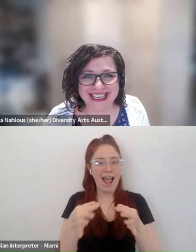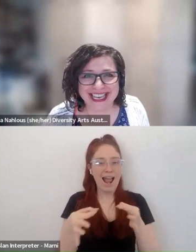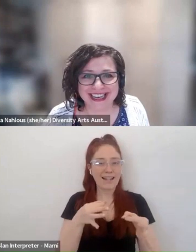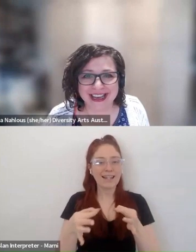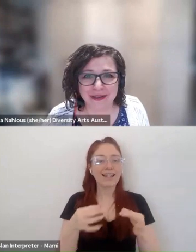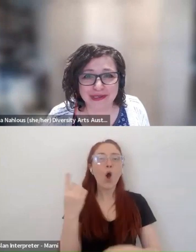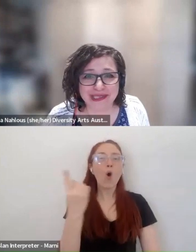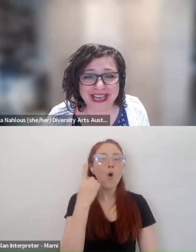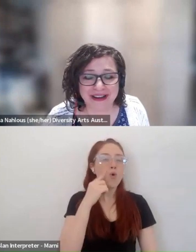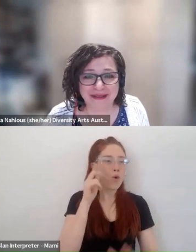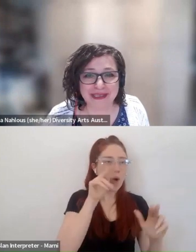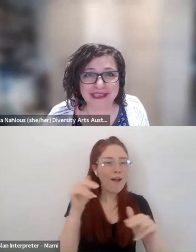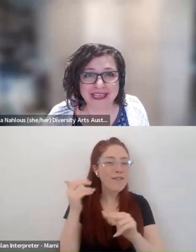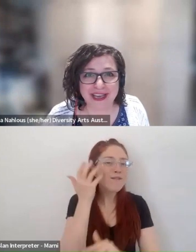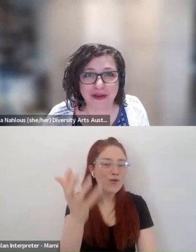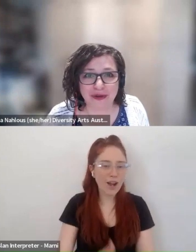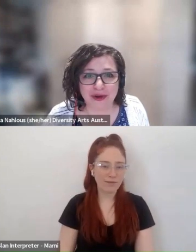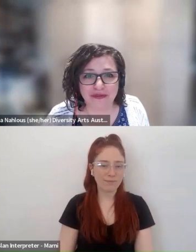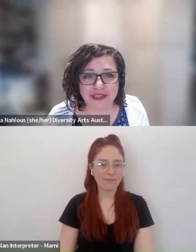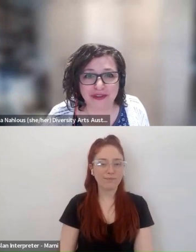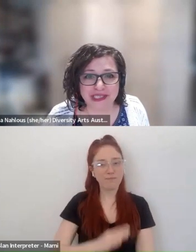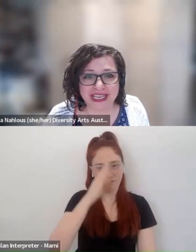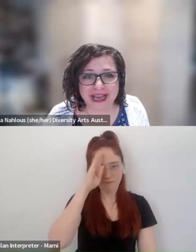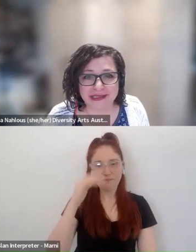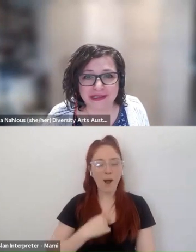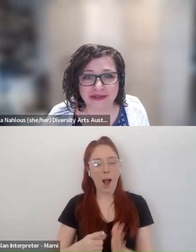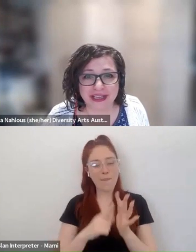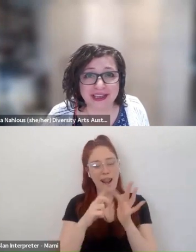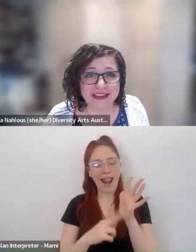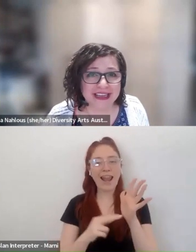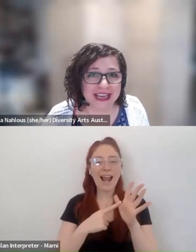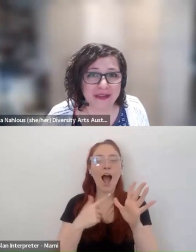Lena Nahlous, and I'm the CEO of Diversity Arts Australia and the